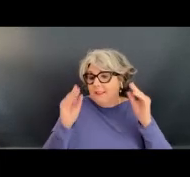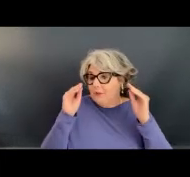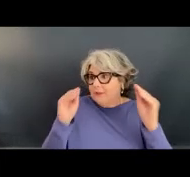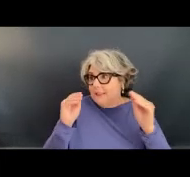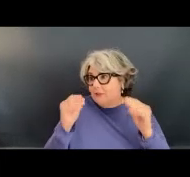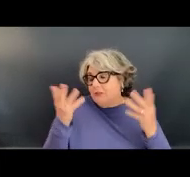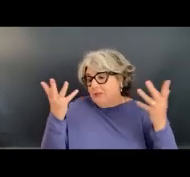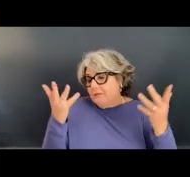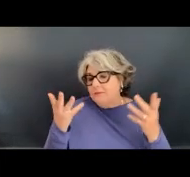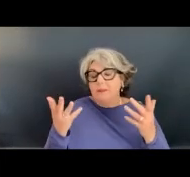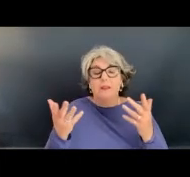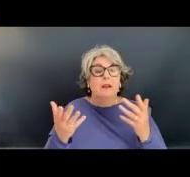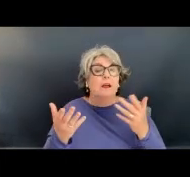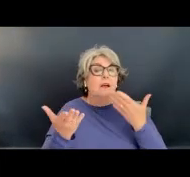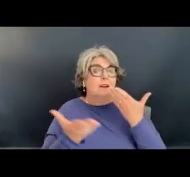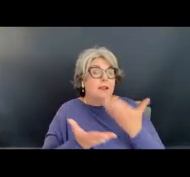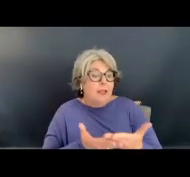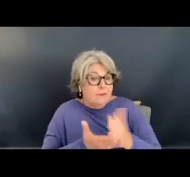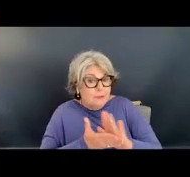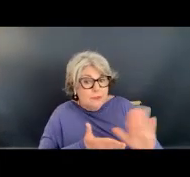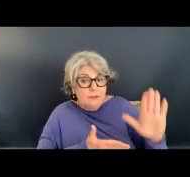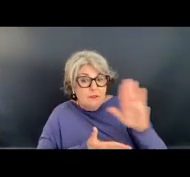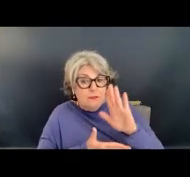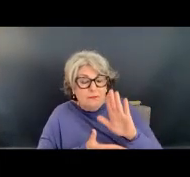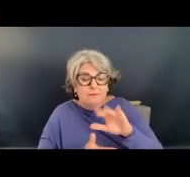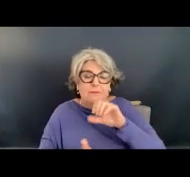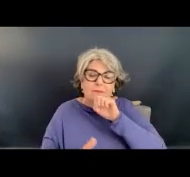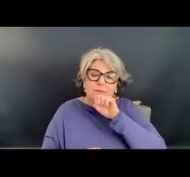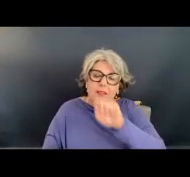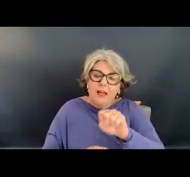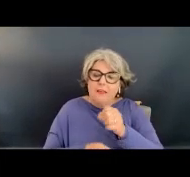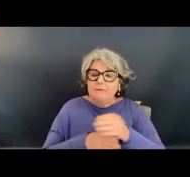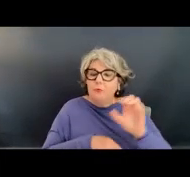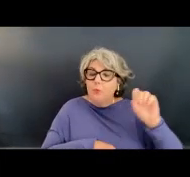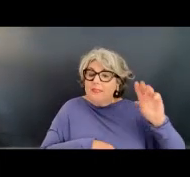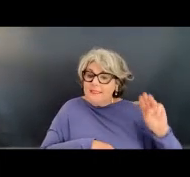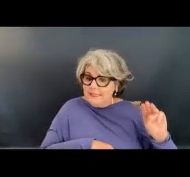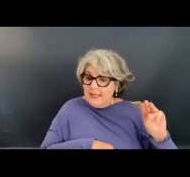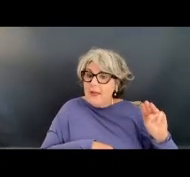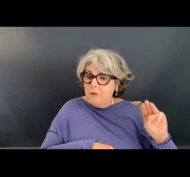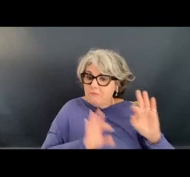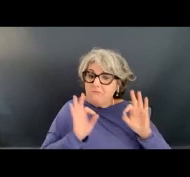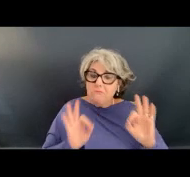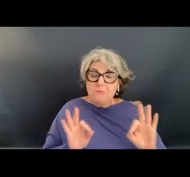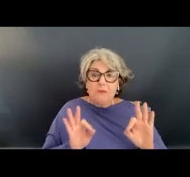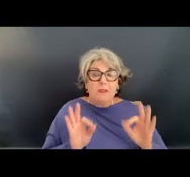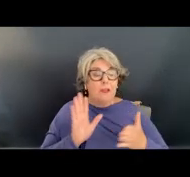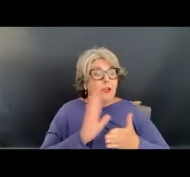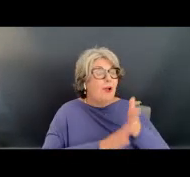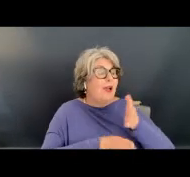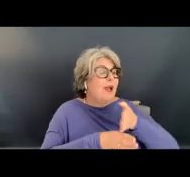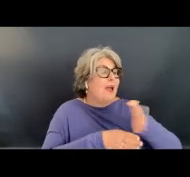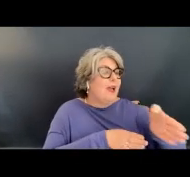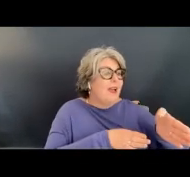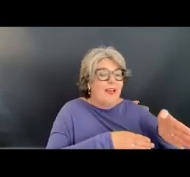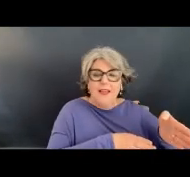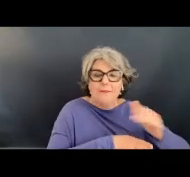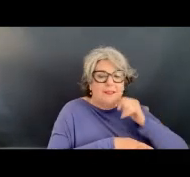They came to the university in love with their STEM discipline and heading off in that direction, but not necessarily thinking about teaching.